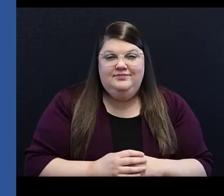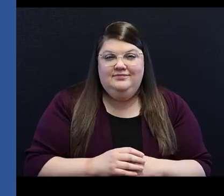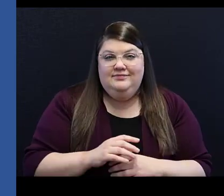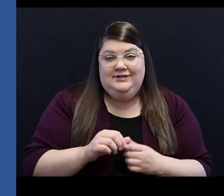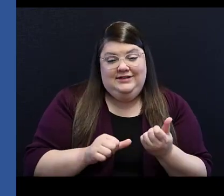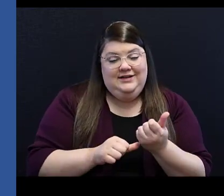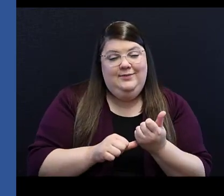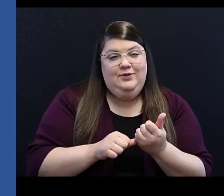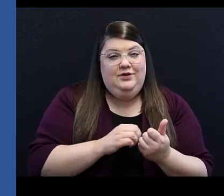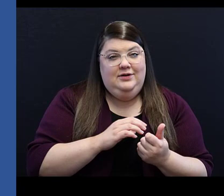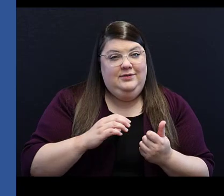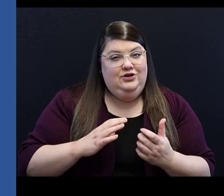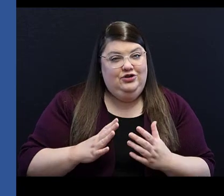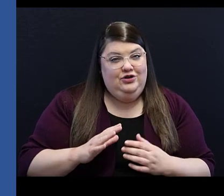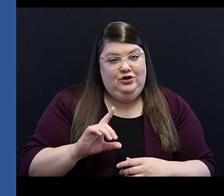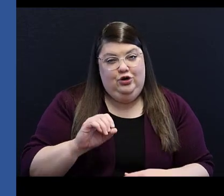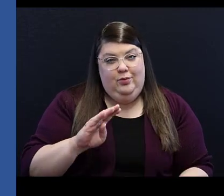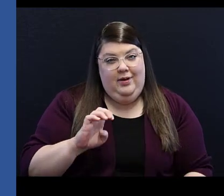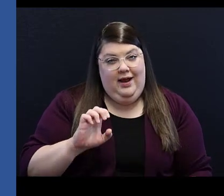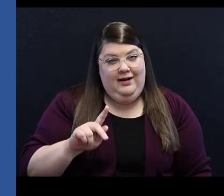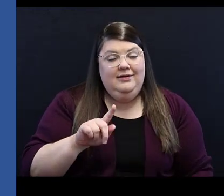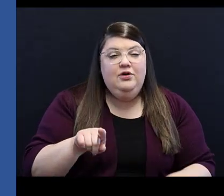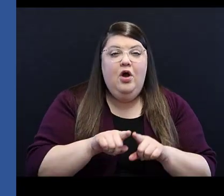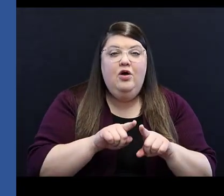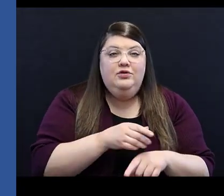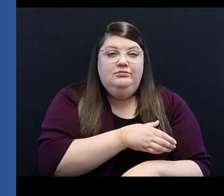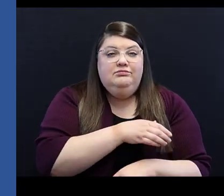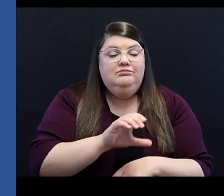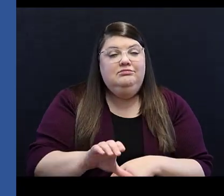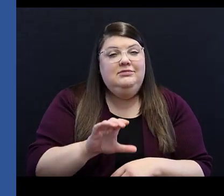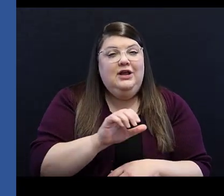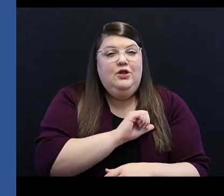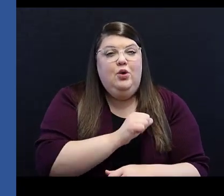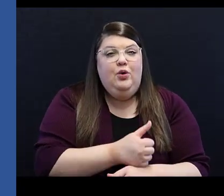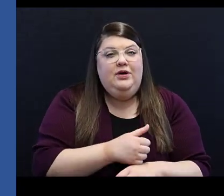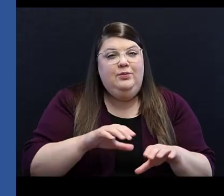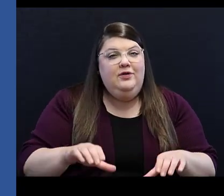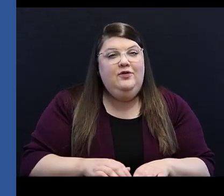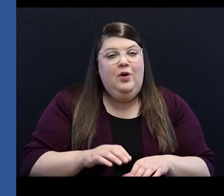Deputy Commissioner Dobak is also delegated the authority to perform the functions and